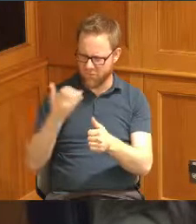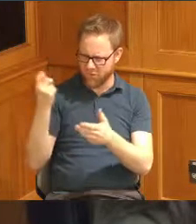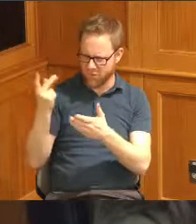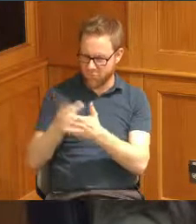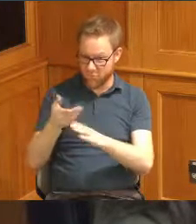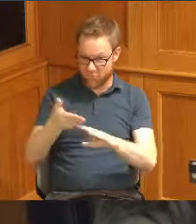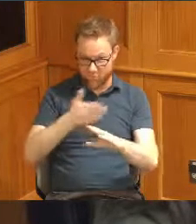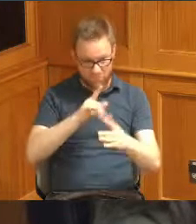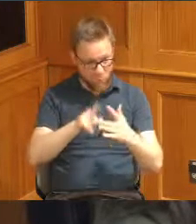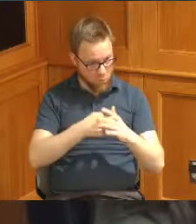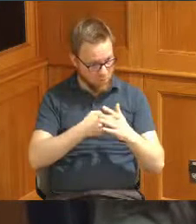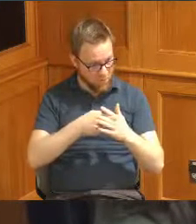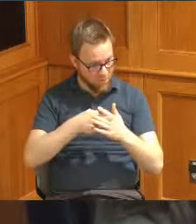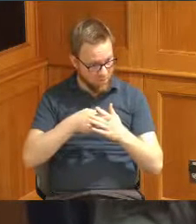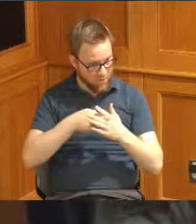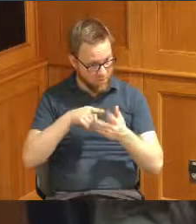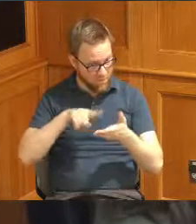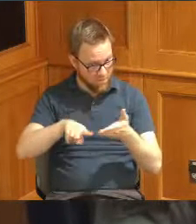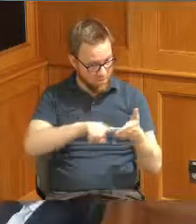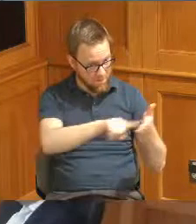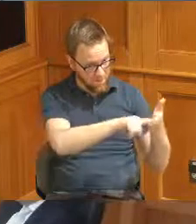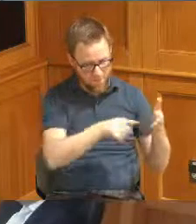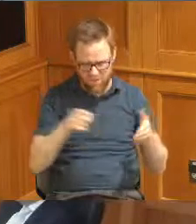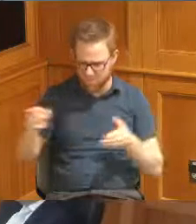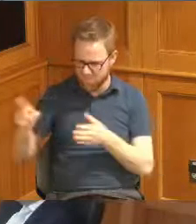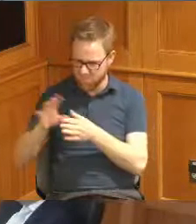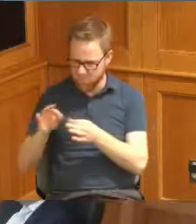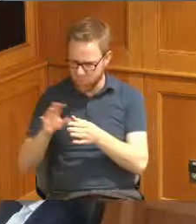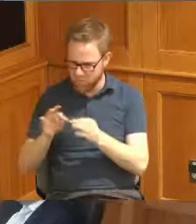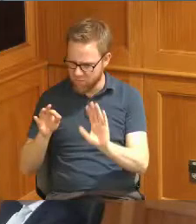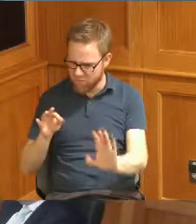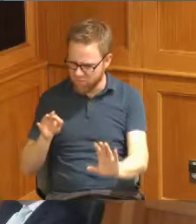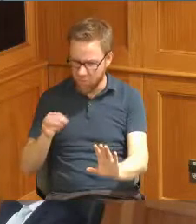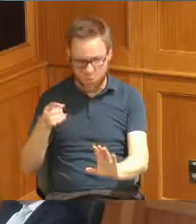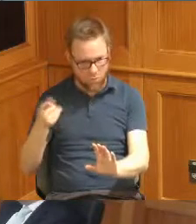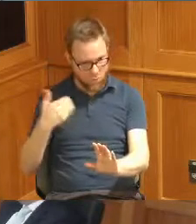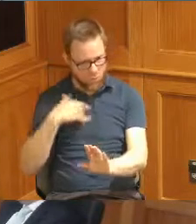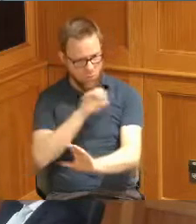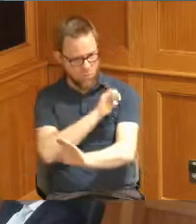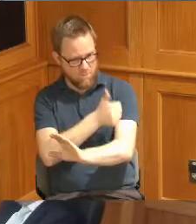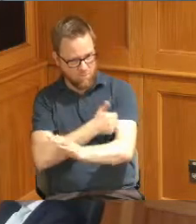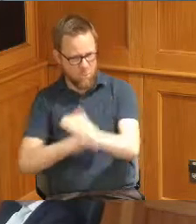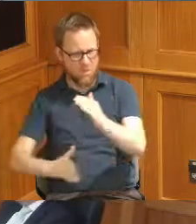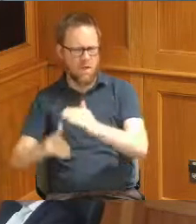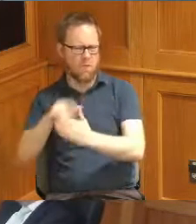started paying people but you indicated I guess you have authority up to a certain amount of